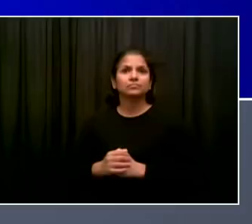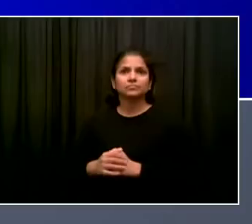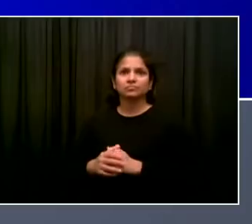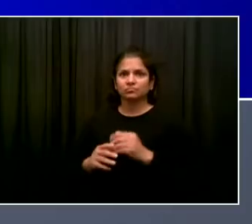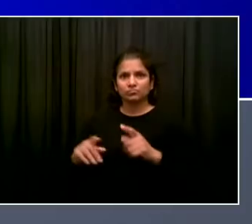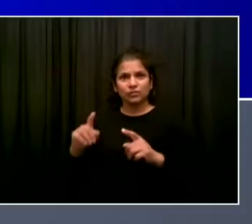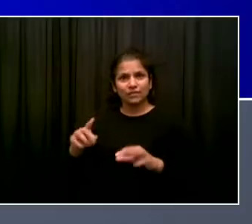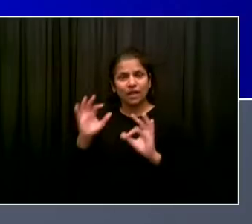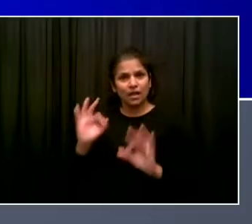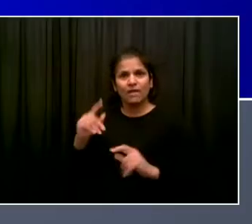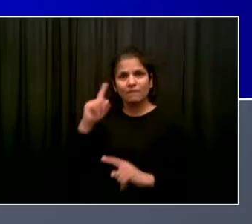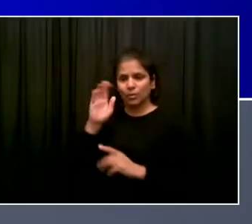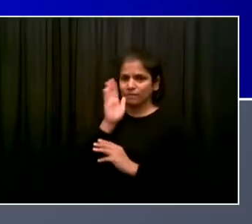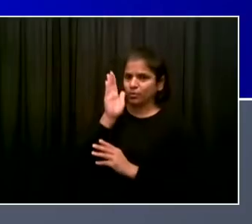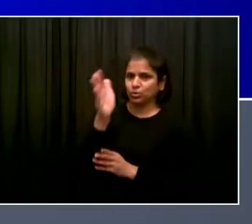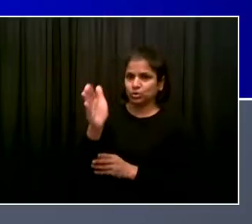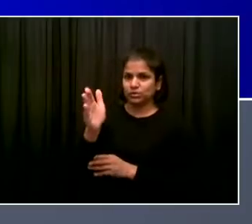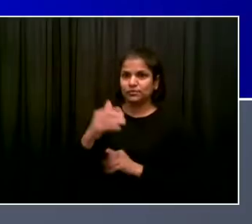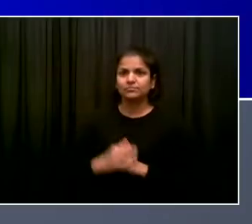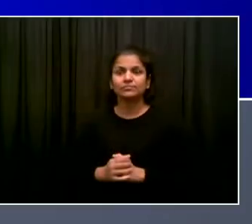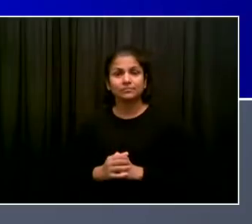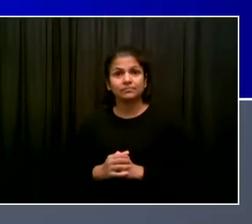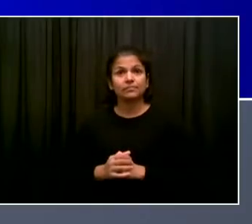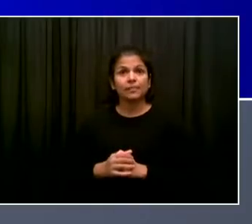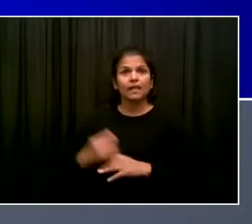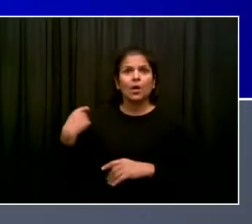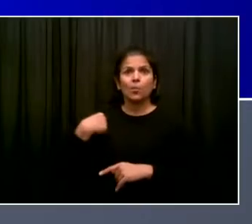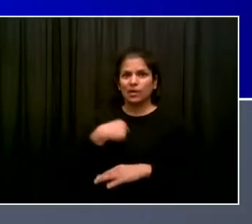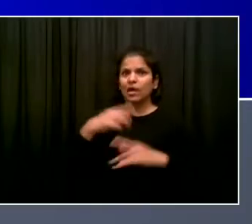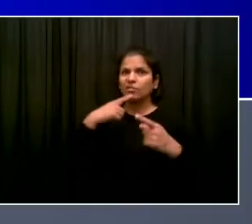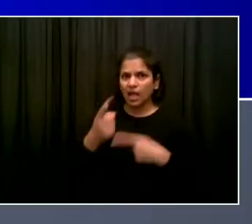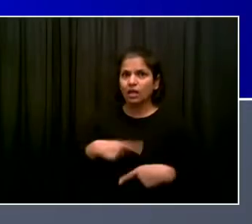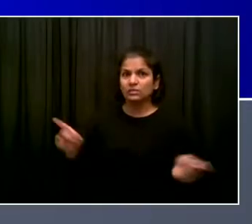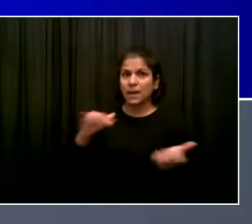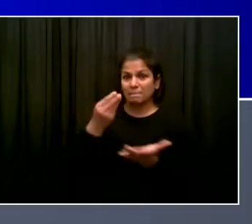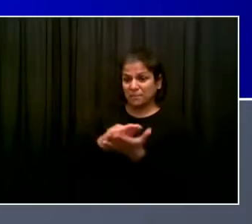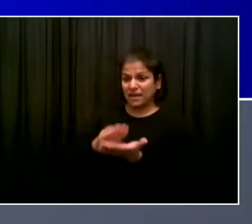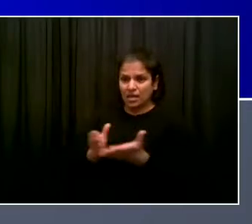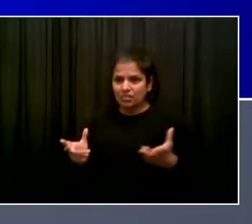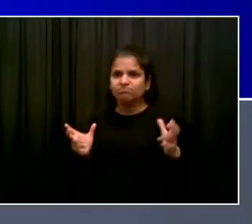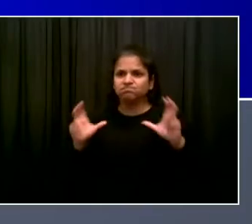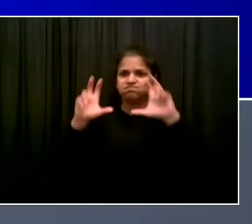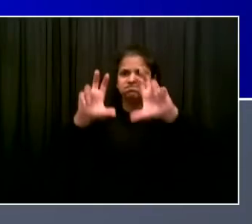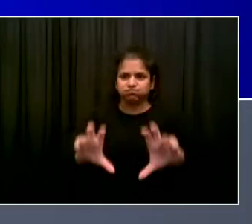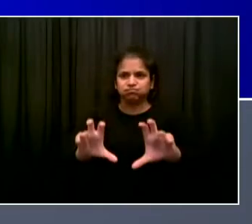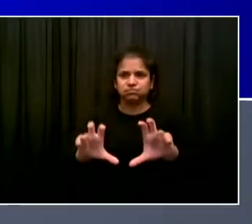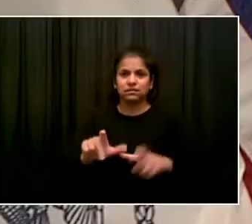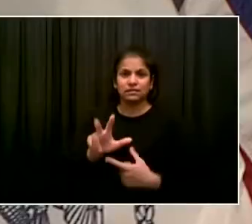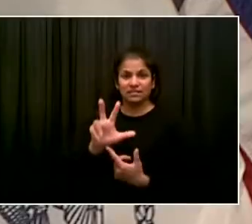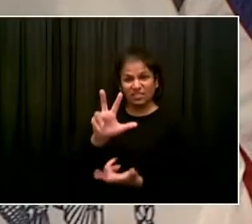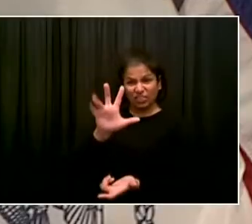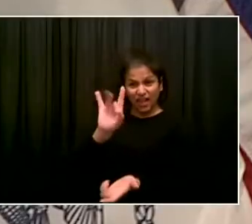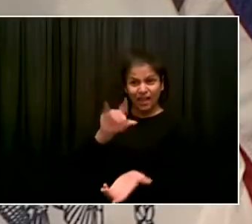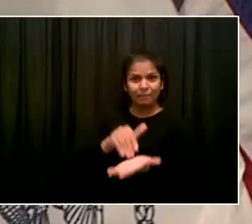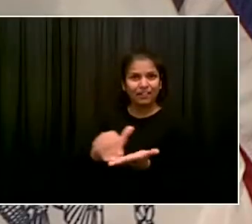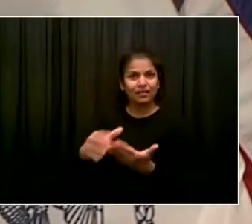TAPPING INTO THAT , THE CITY IS INVESTING TO